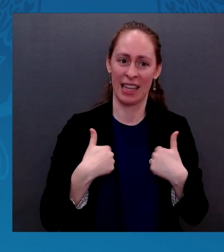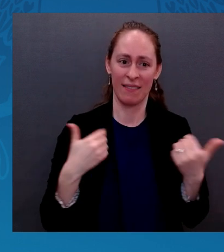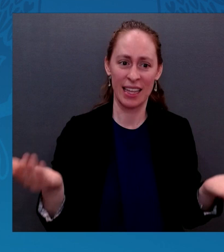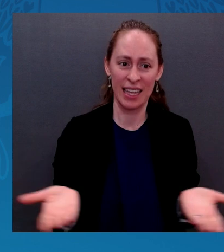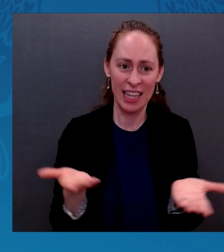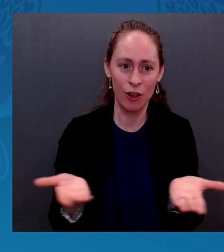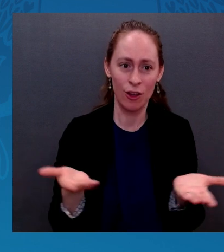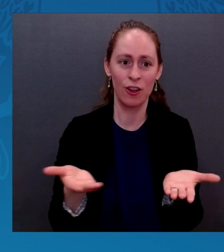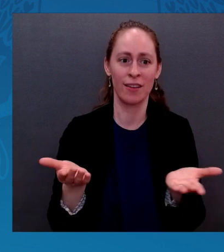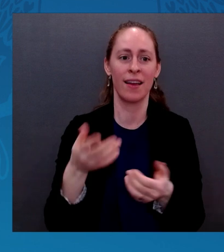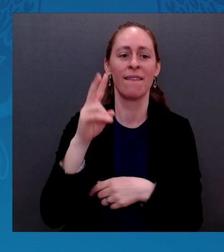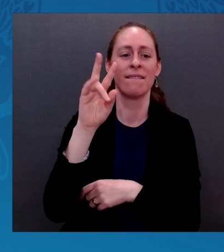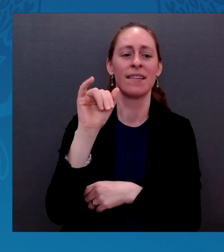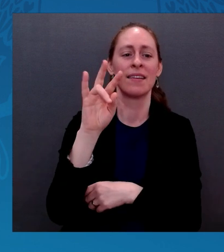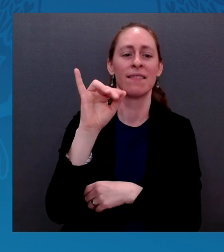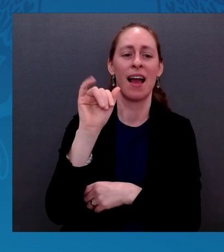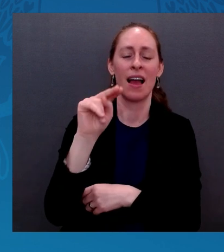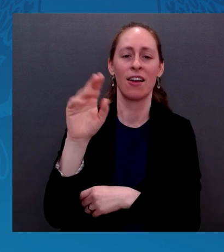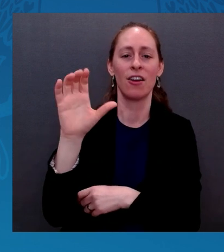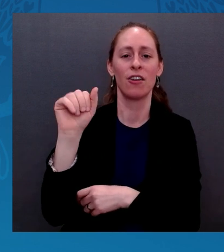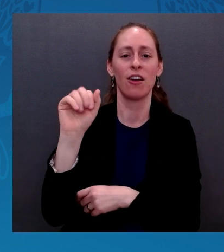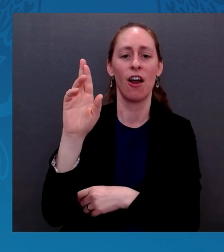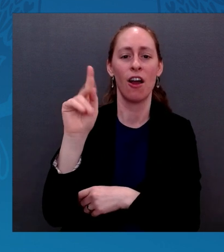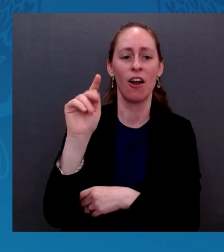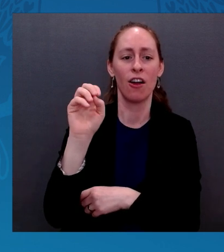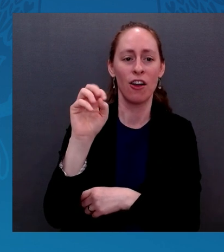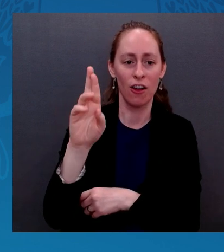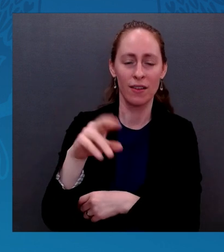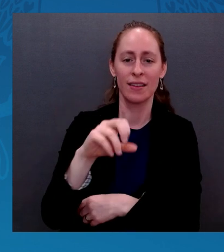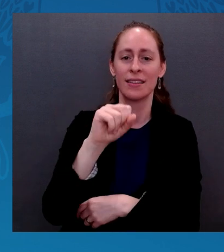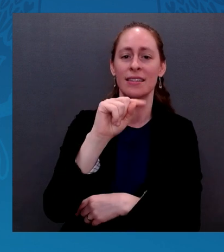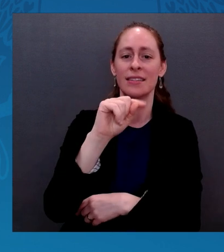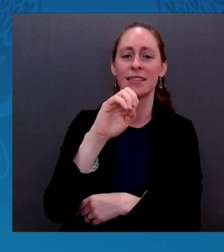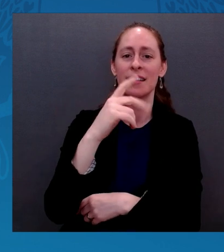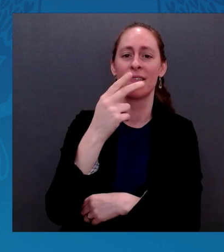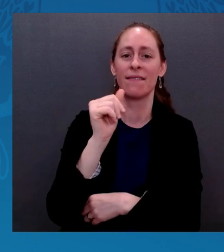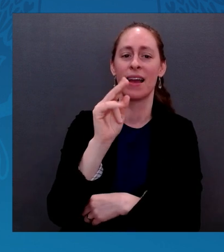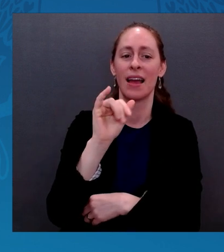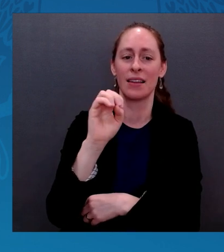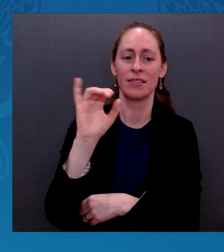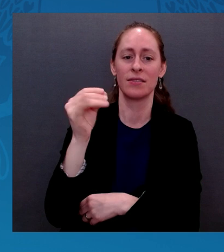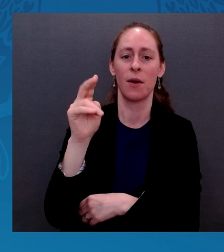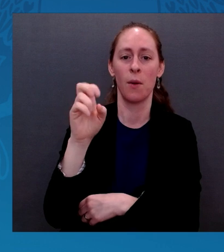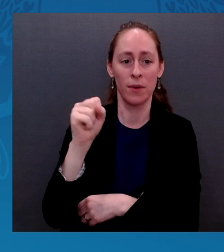lead service line replacement effort. I cannot say enough about the mayor's leadership